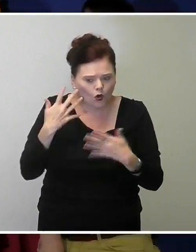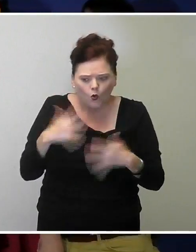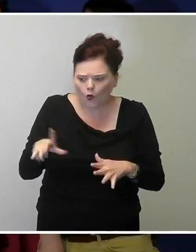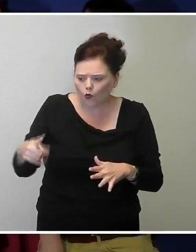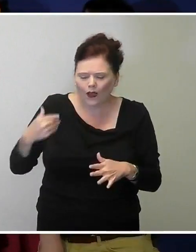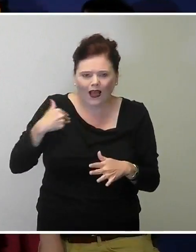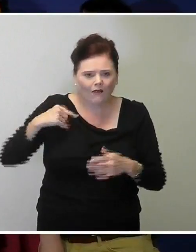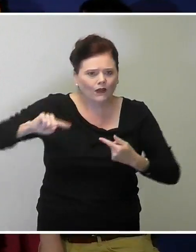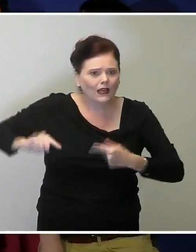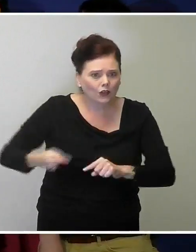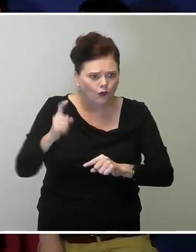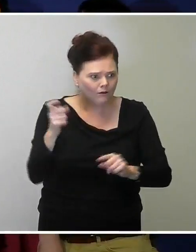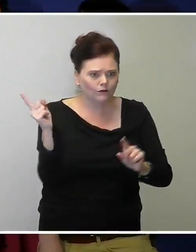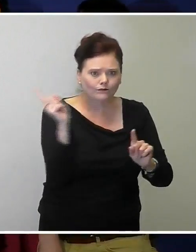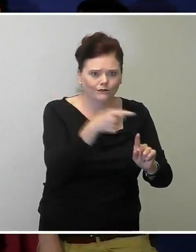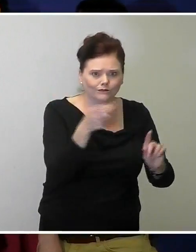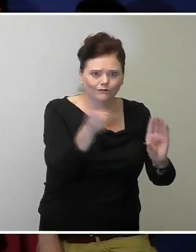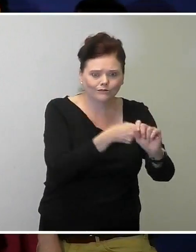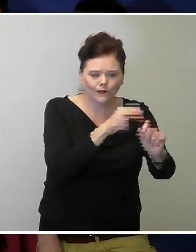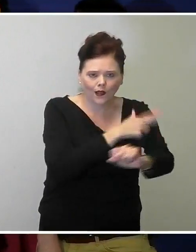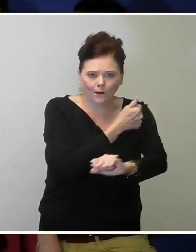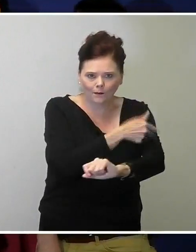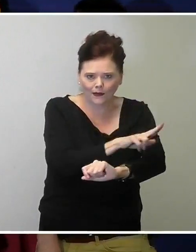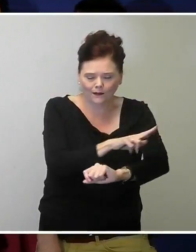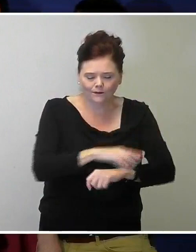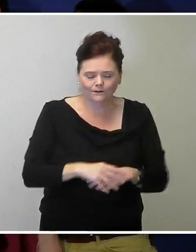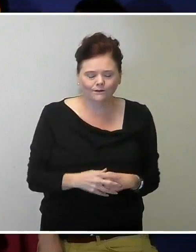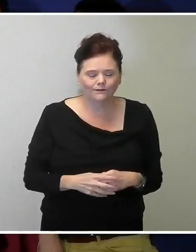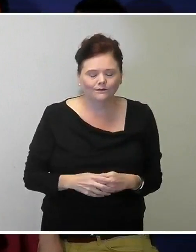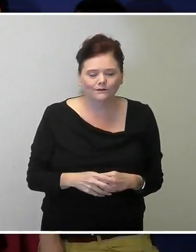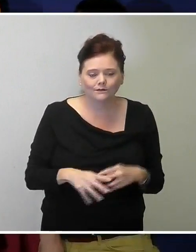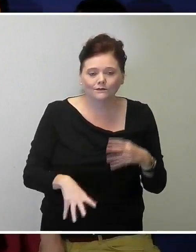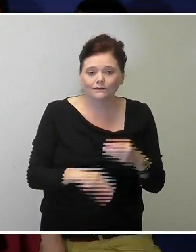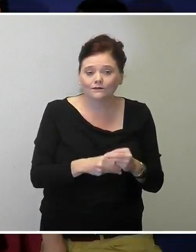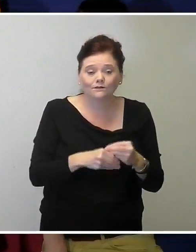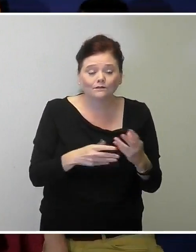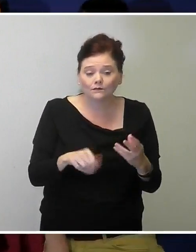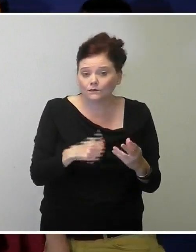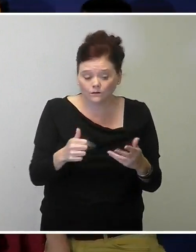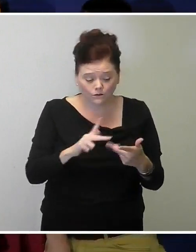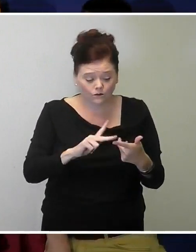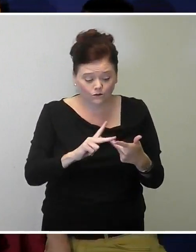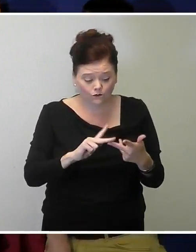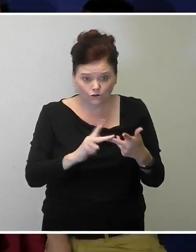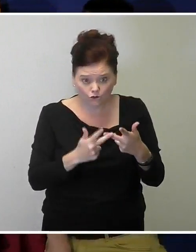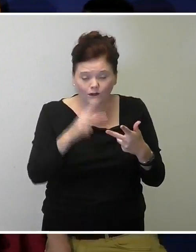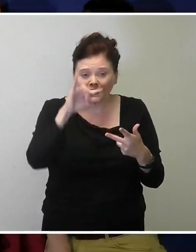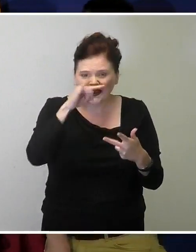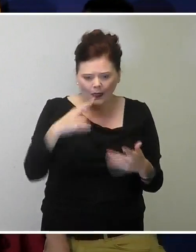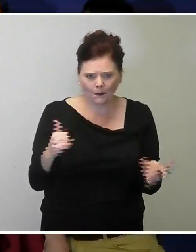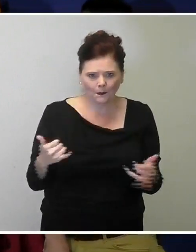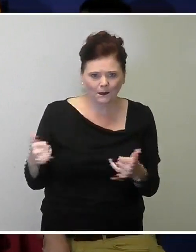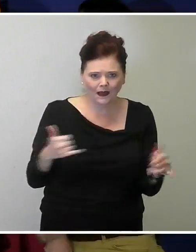SPACE. WE DON'T WANT INJURIES TO OCCUR HOSPITALIZATION.